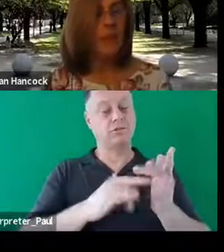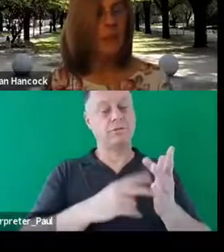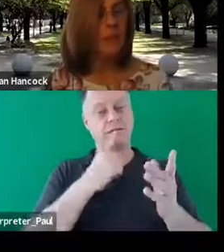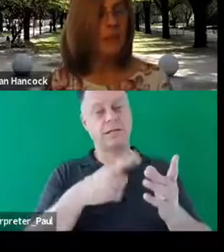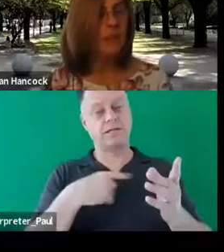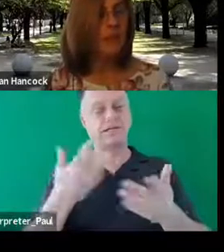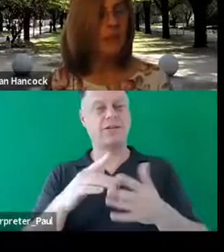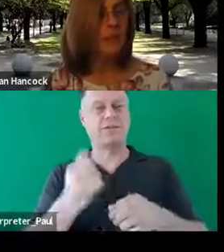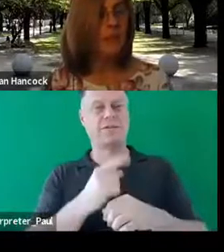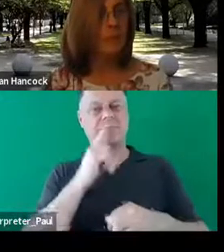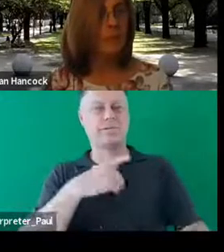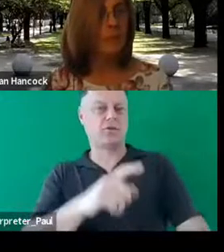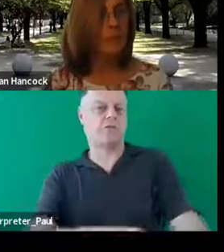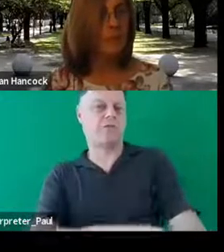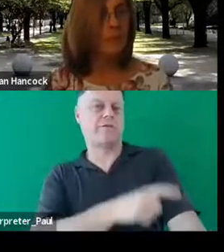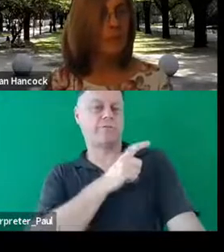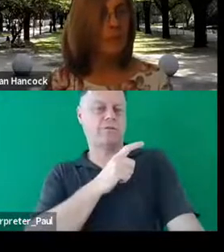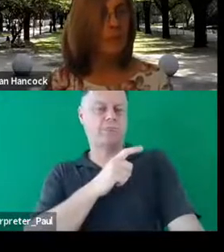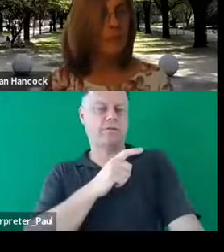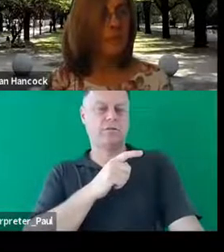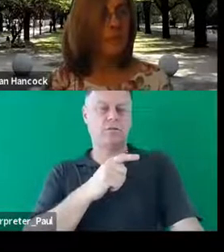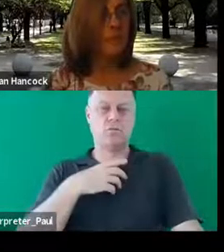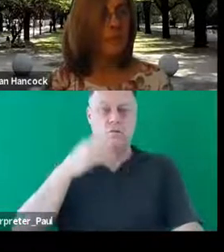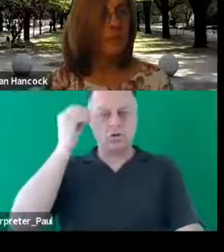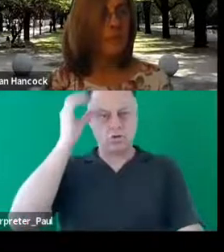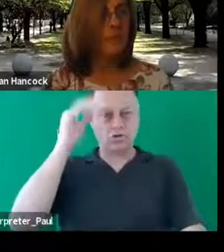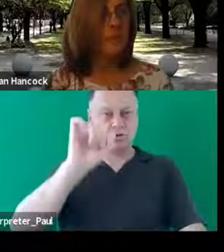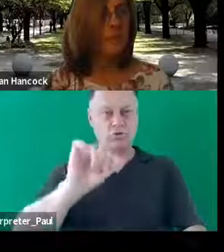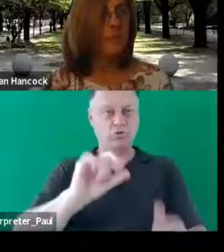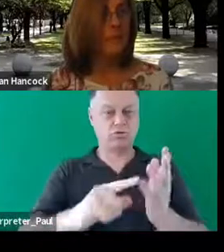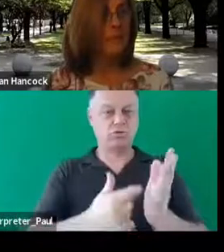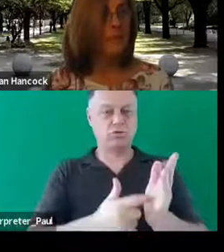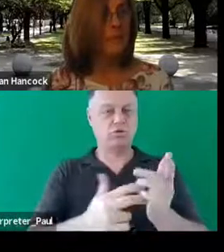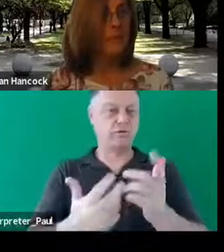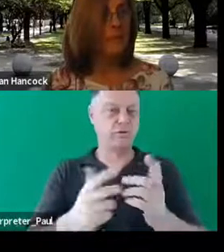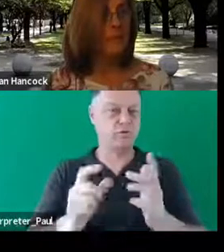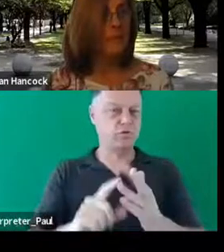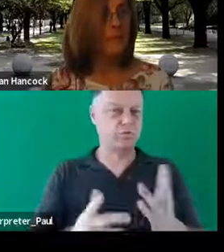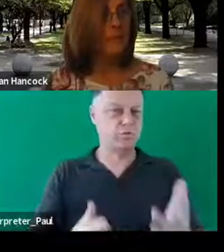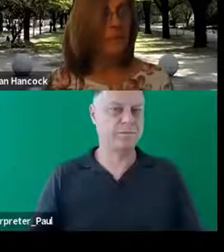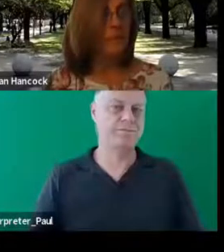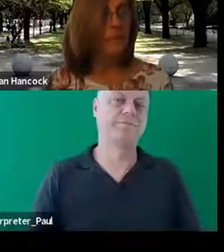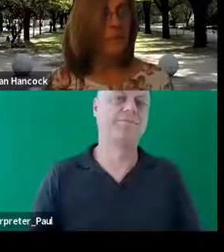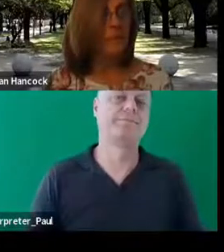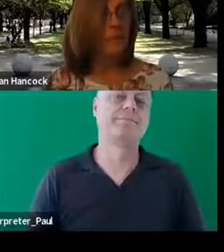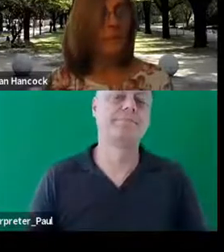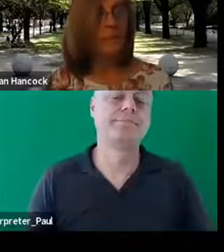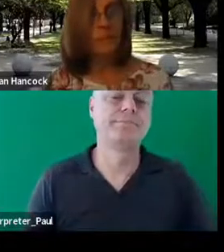awareness and knowledge of staff at Curtin? JASMINE: Well, I just want to acknowledge the